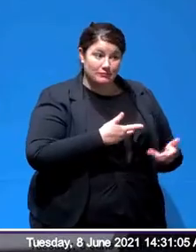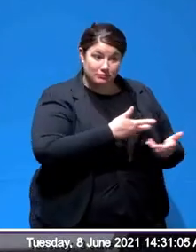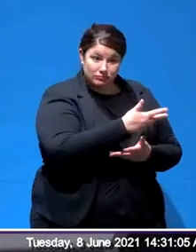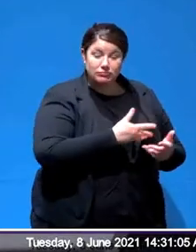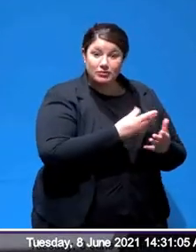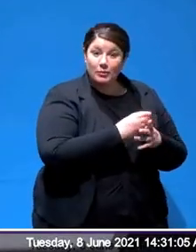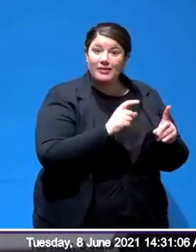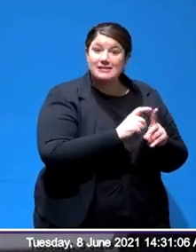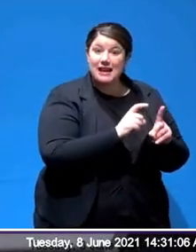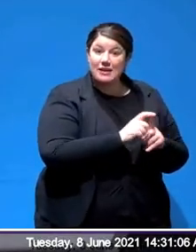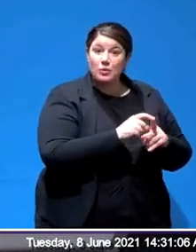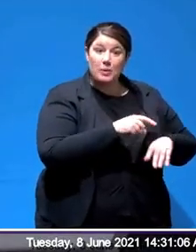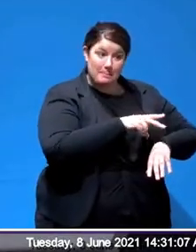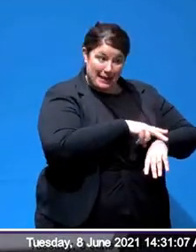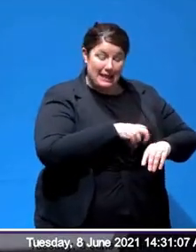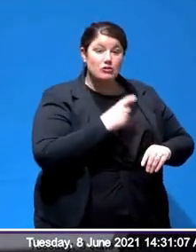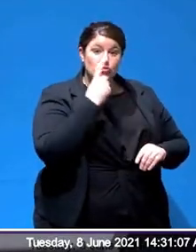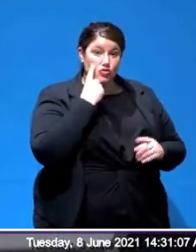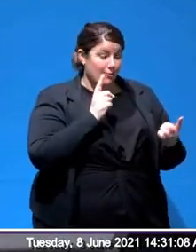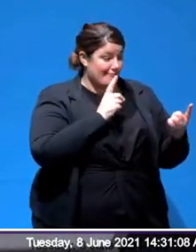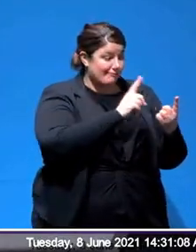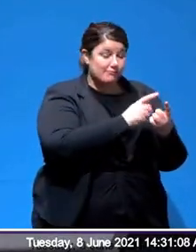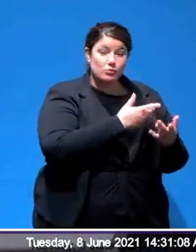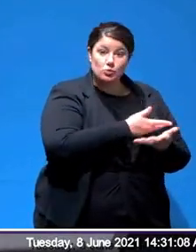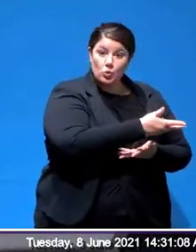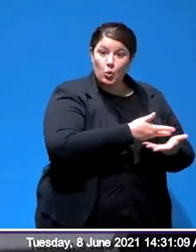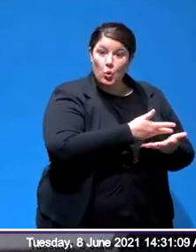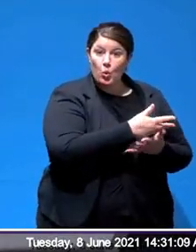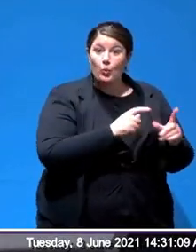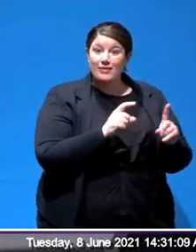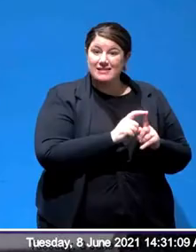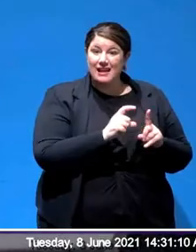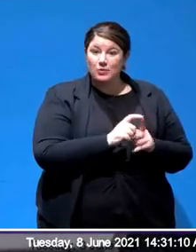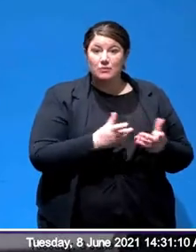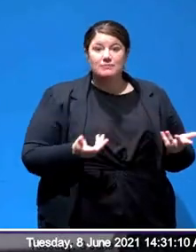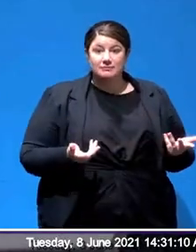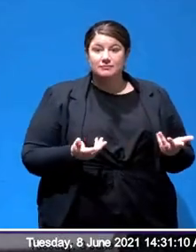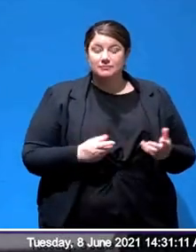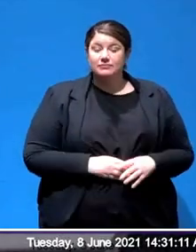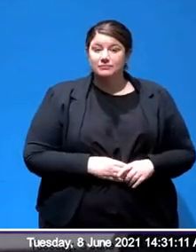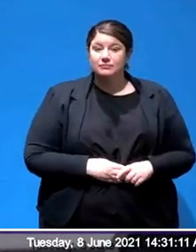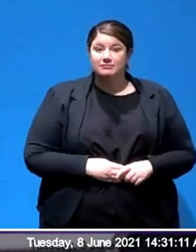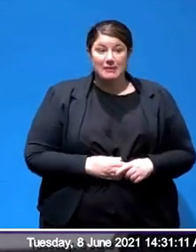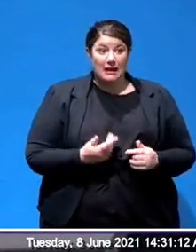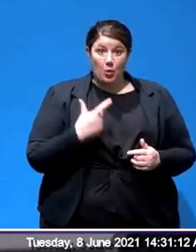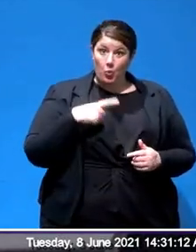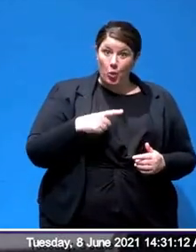I believe the police attempted to speak to Daniel. But yes, we weren't able to get to the bottom of that.